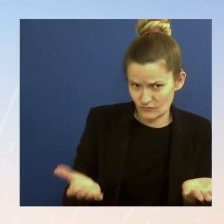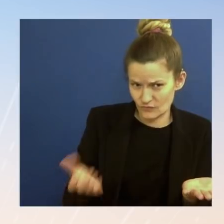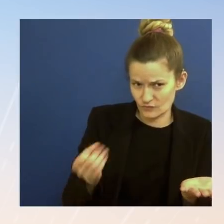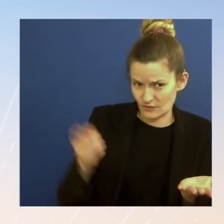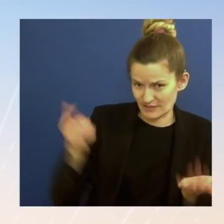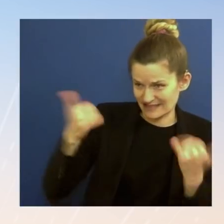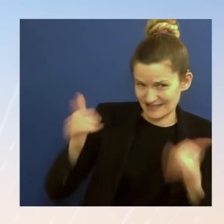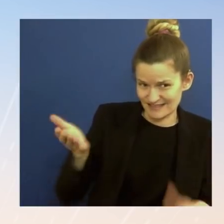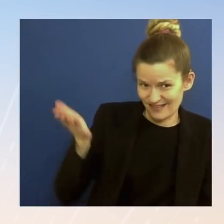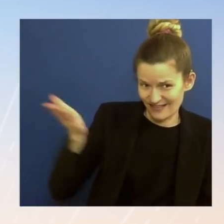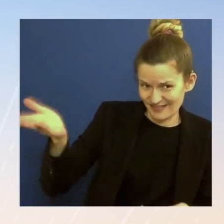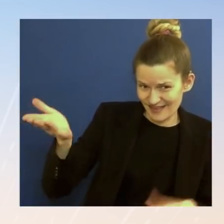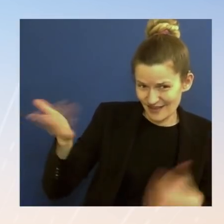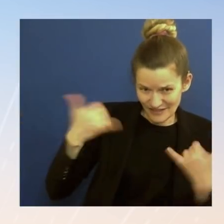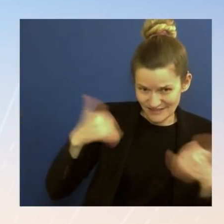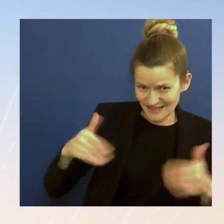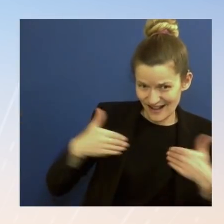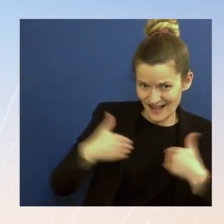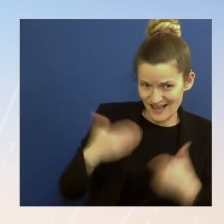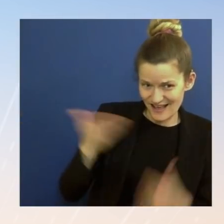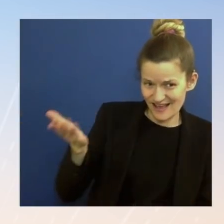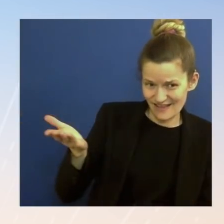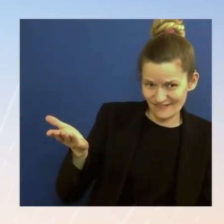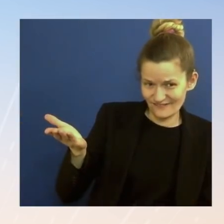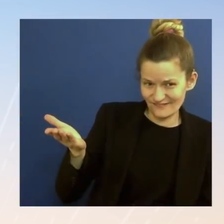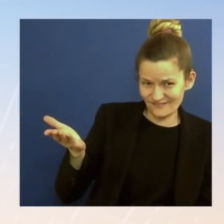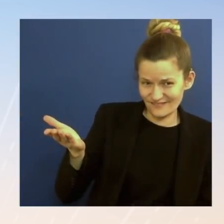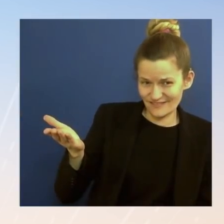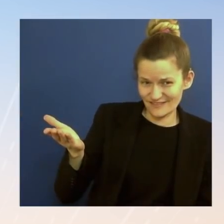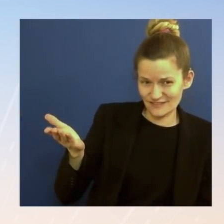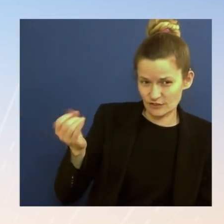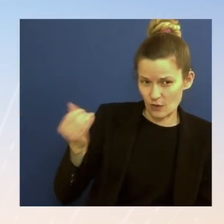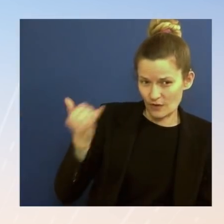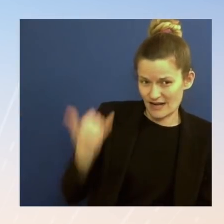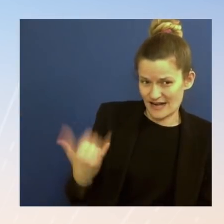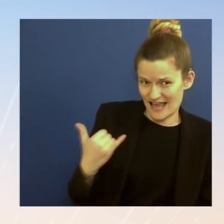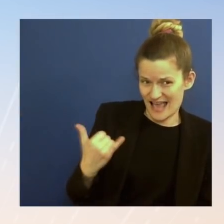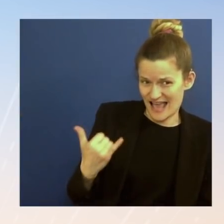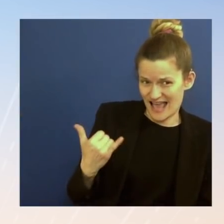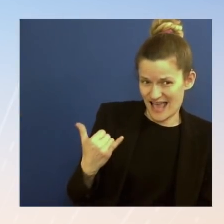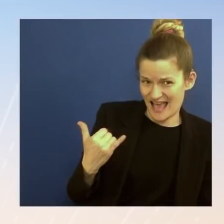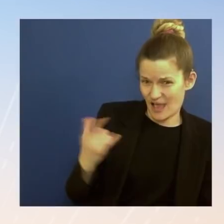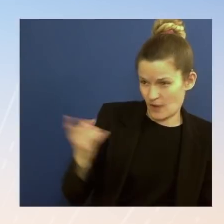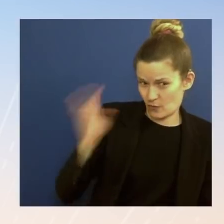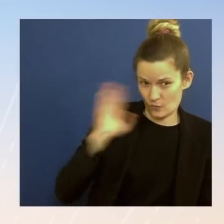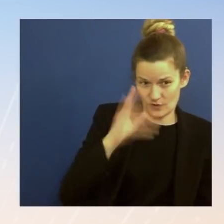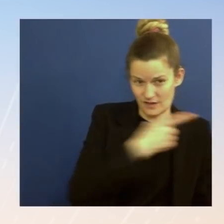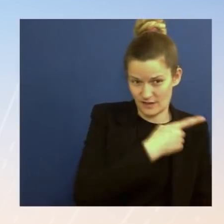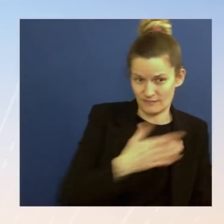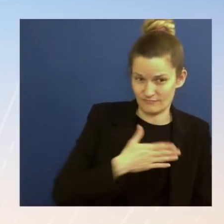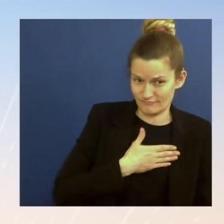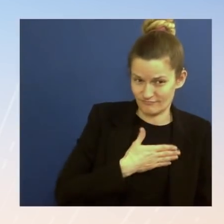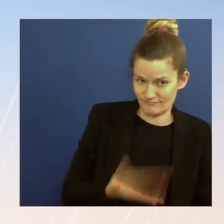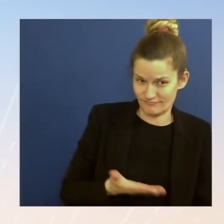just send their children by themselves and lead to another humanitarian tragedy at the border. Ms. Psaki: Well, I would say, first --